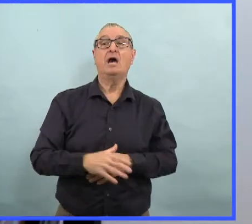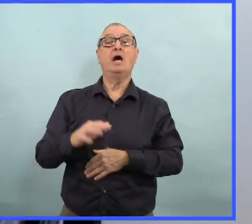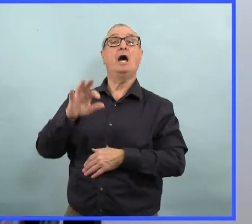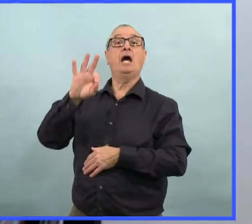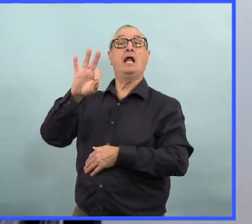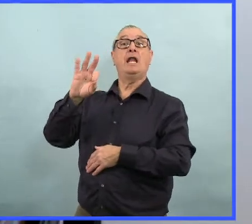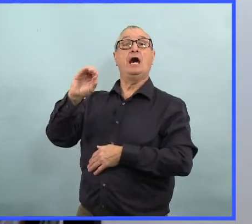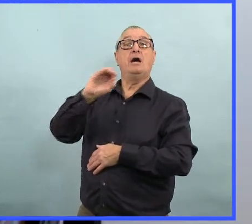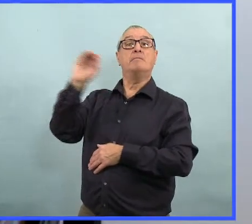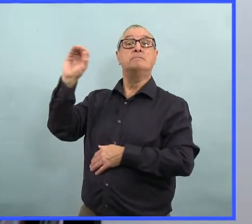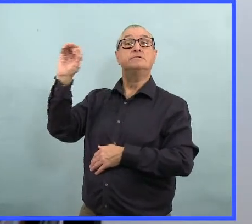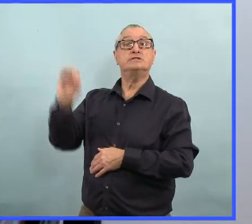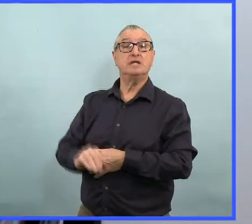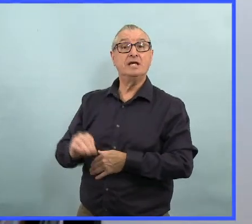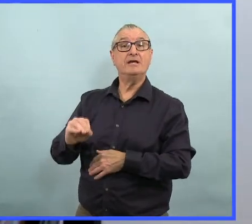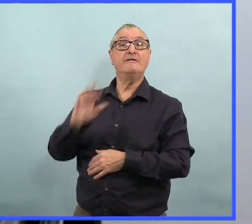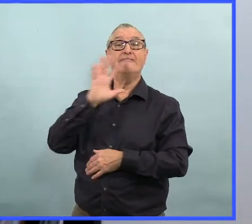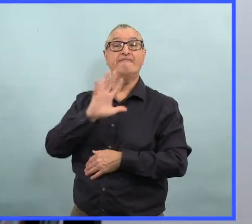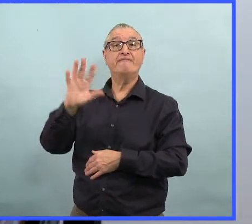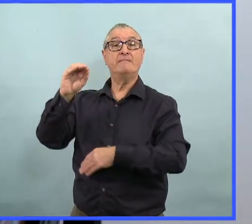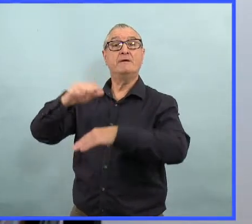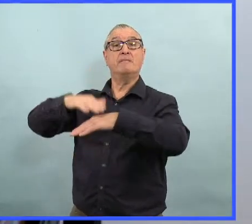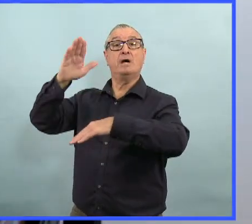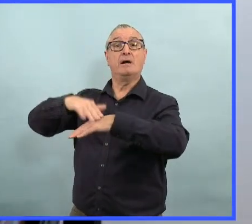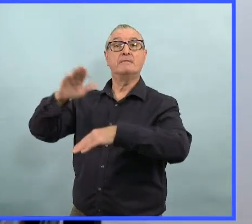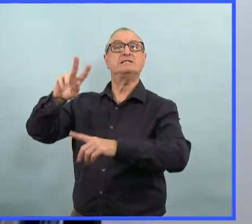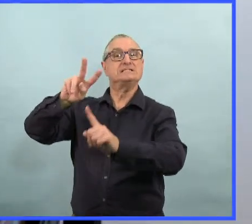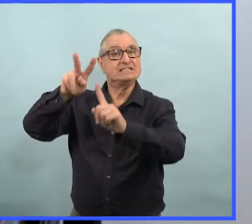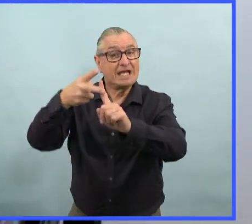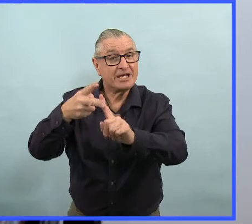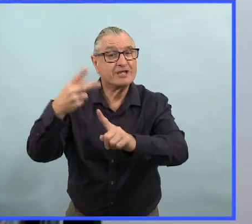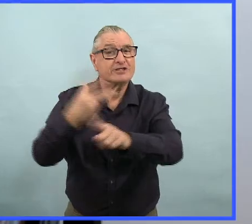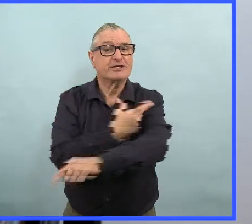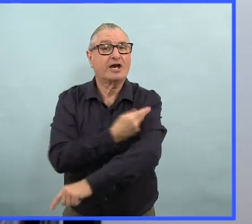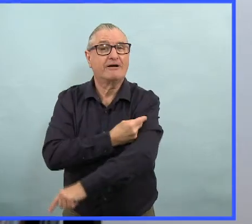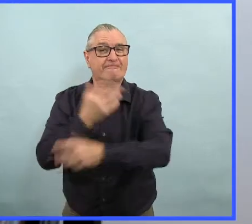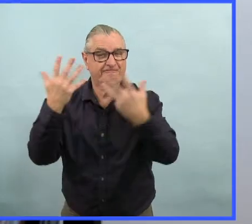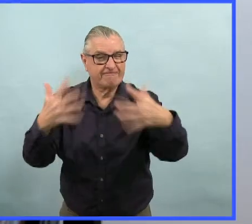but we are still seeing a significant gap when we talk about third doses